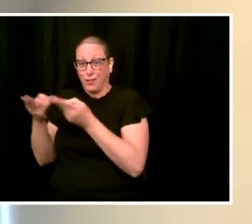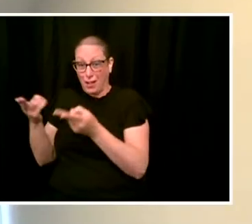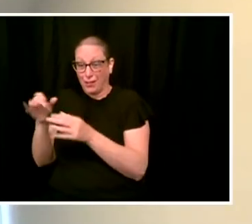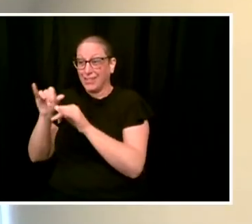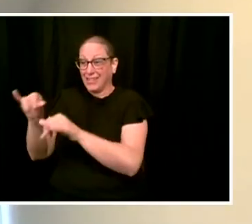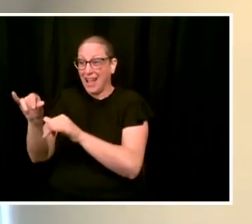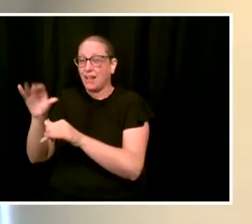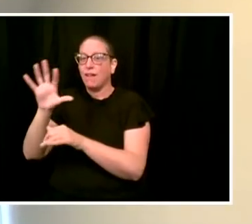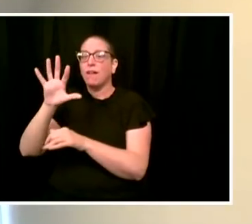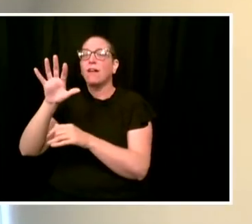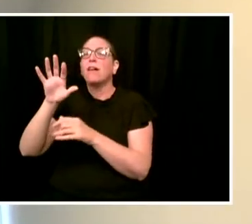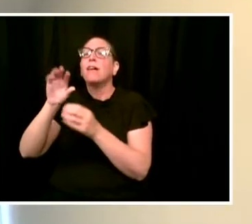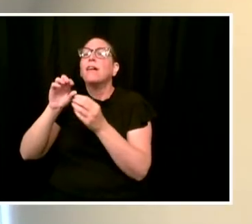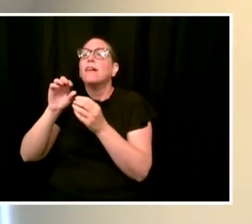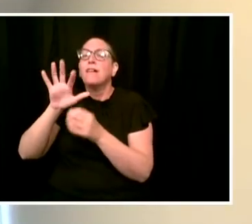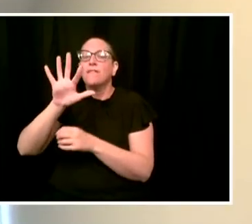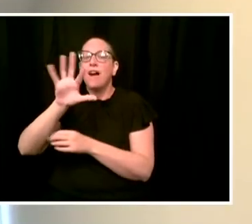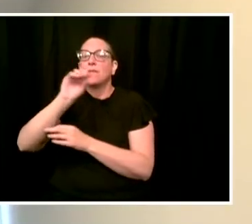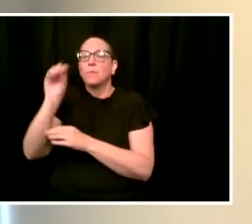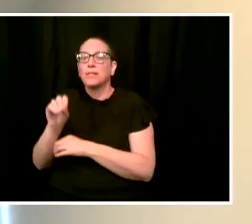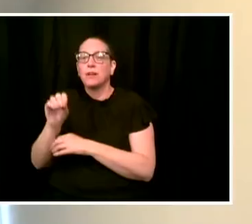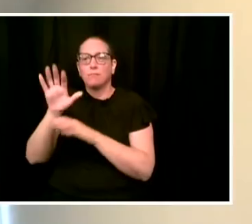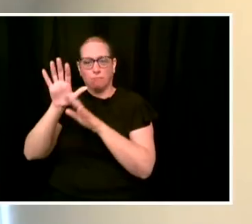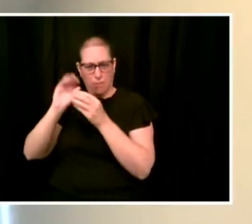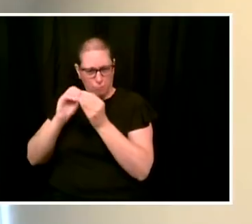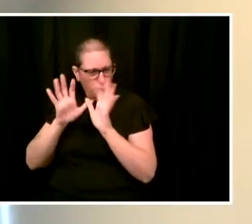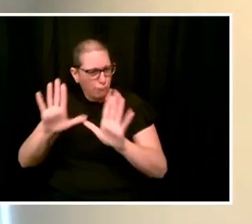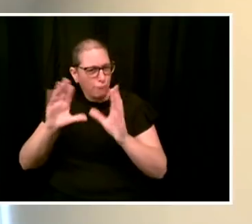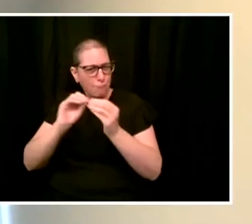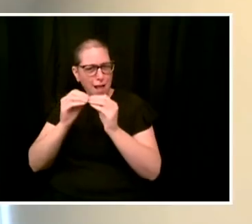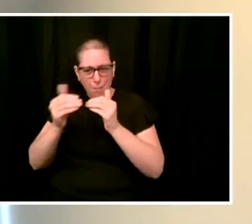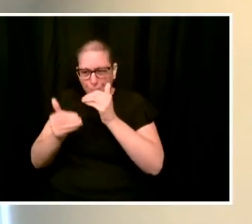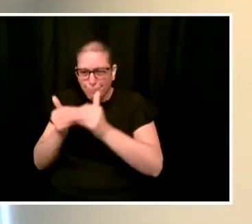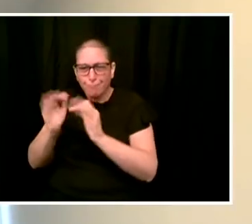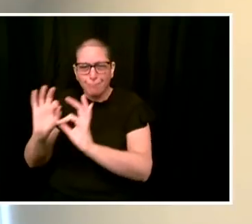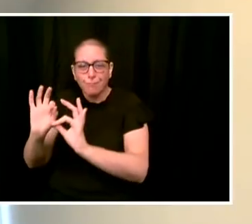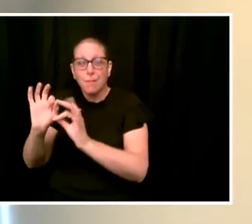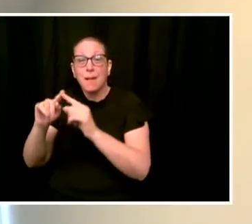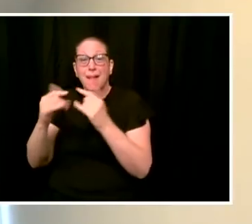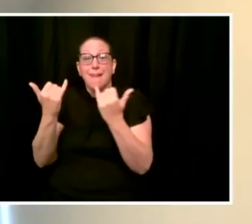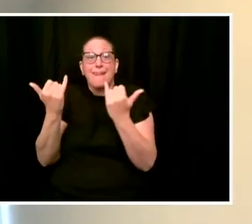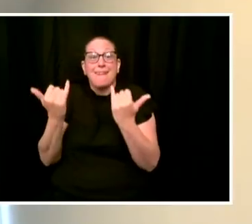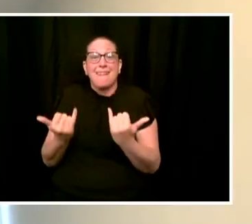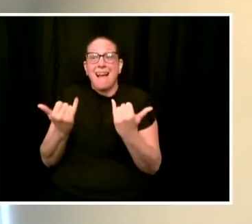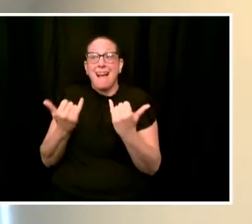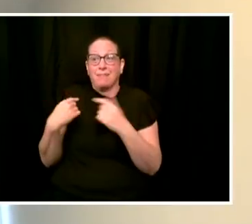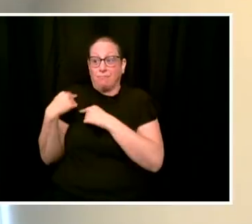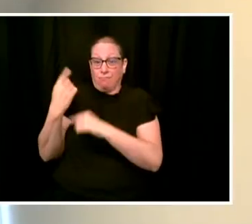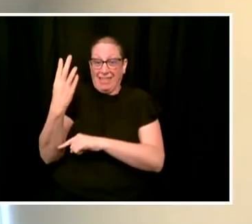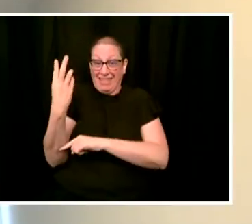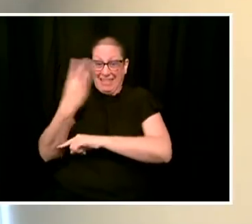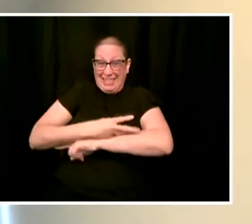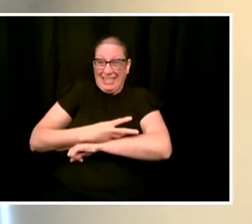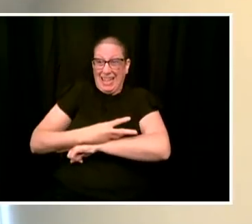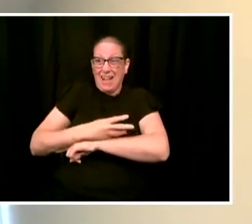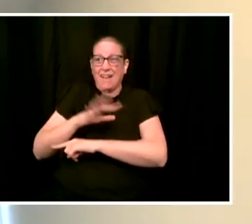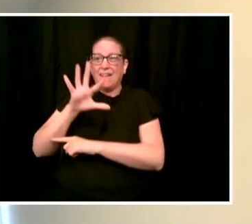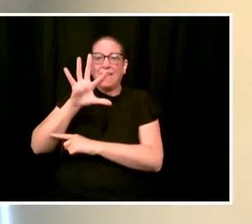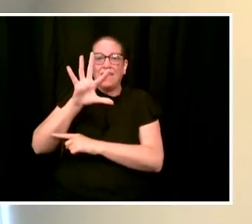FINITE, AND HERE WE'RE GETTING HALF OF THE PEOPLE'S ASSISTANCE. WE'RE LOOKING AT THE TRENDS AND